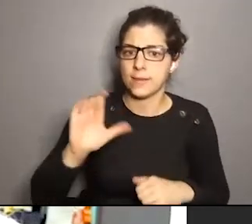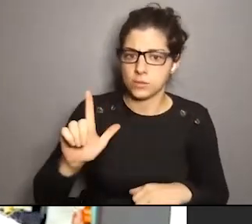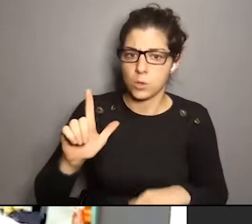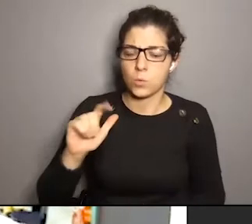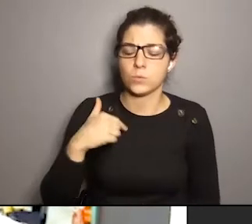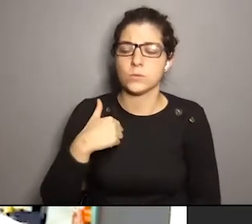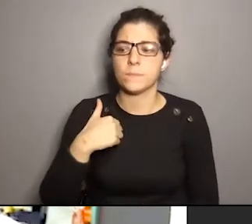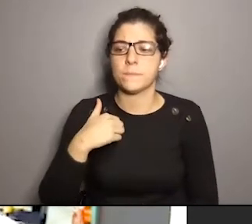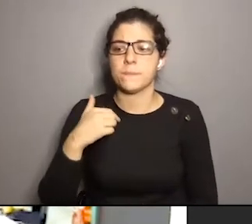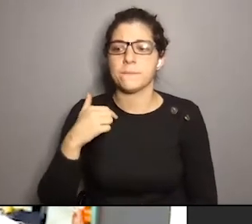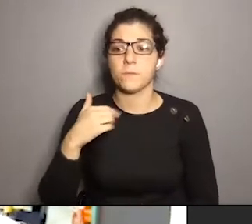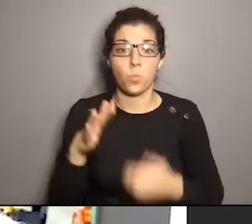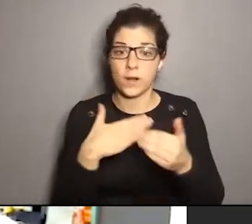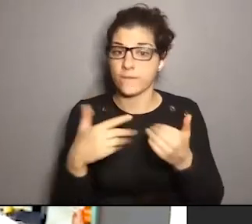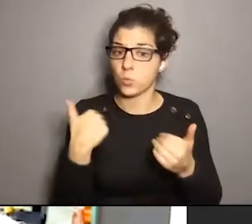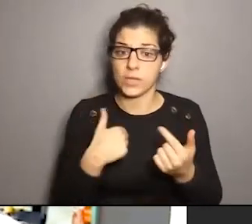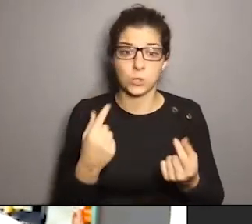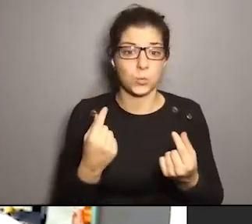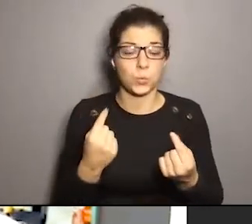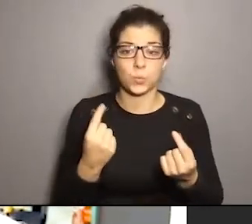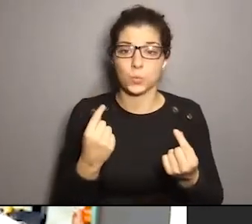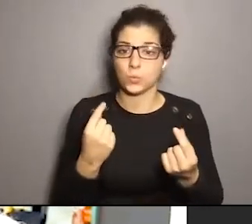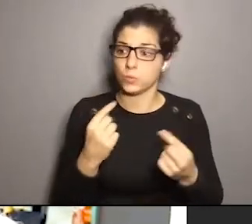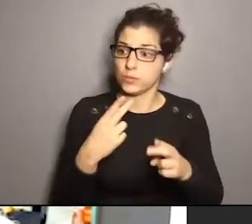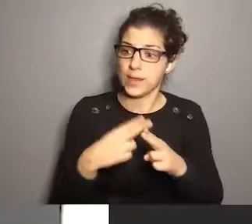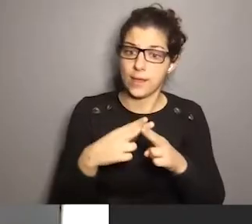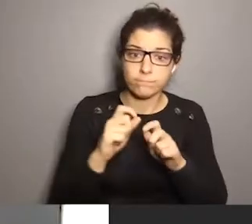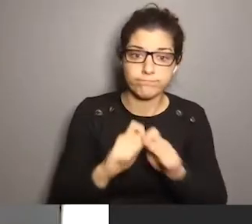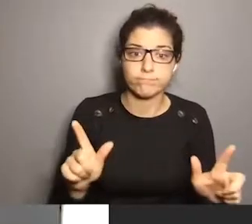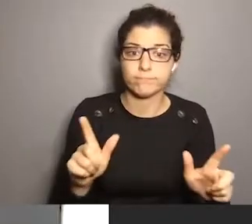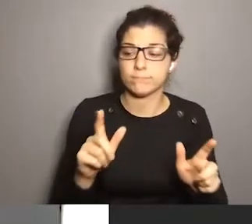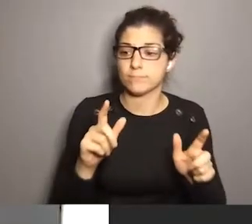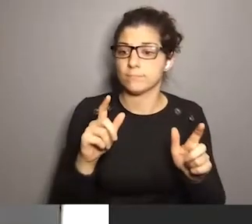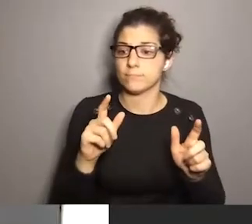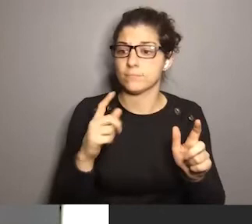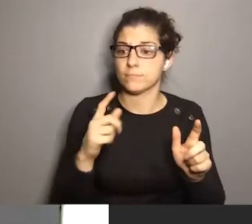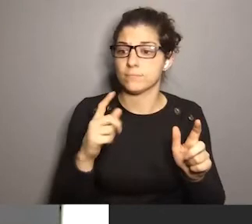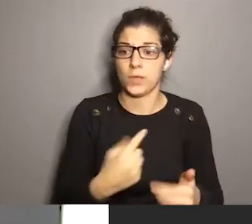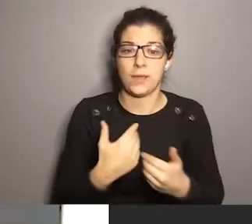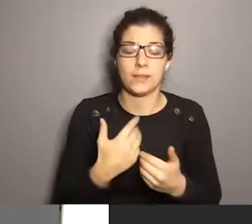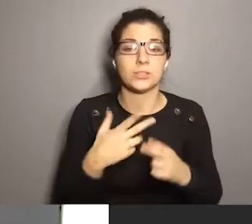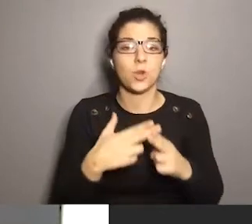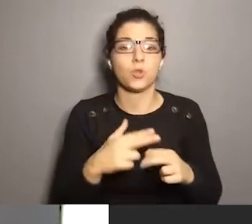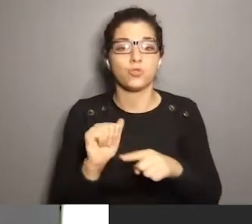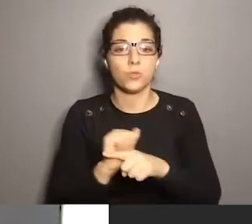and whatever we can do to get our name out there. You know, it's called Training Employment Resource Center